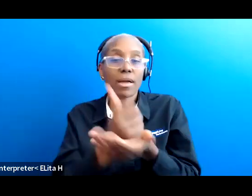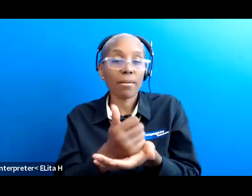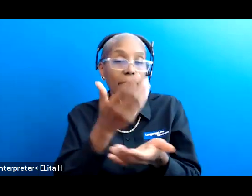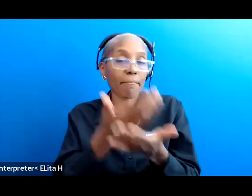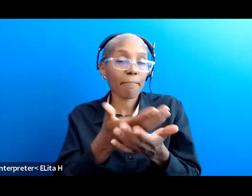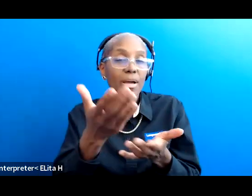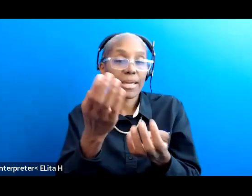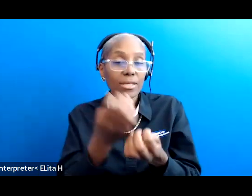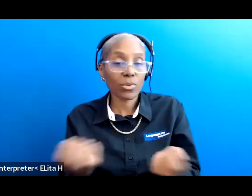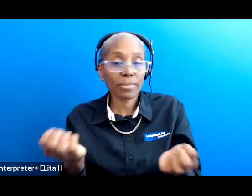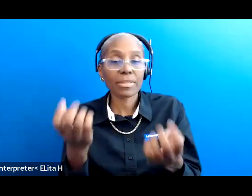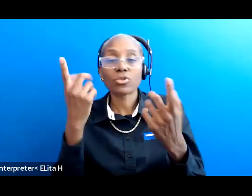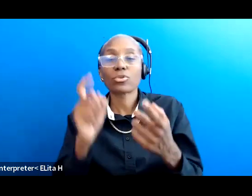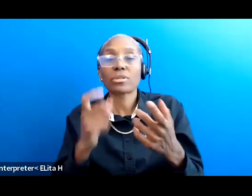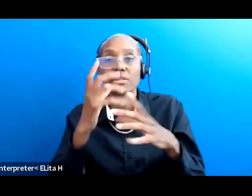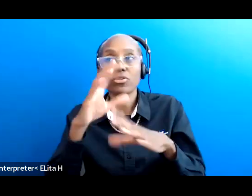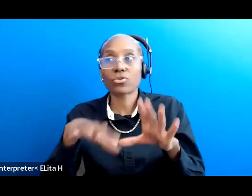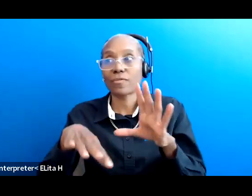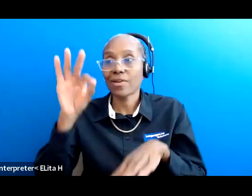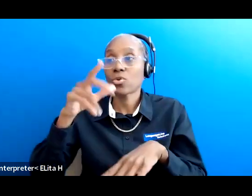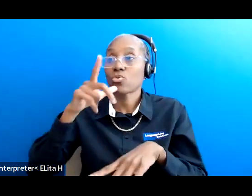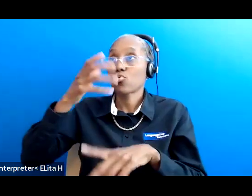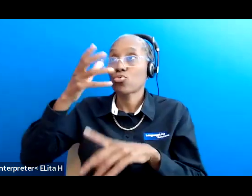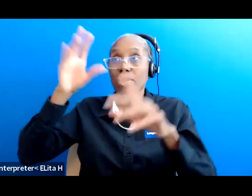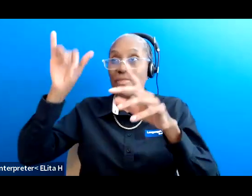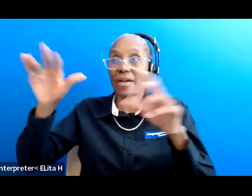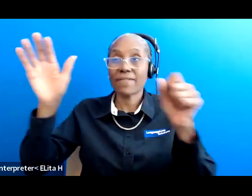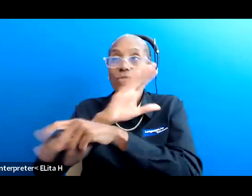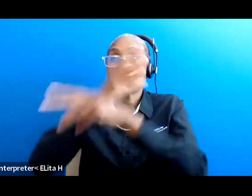You need to find a person in an organization that's interested in your cause.